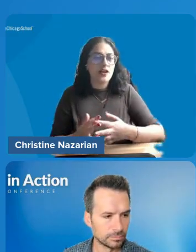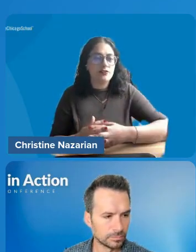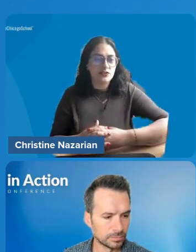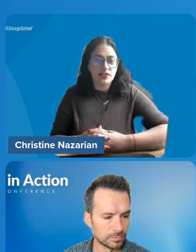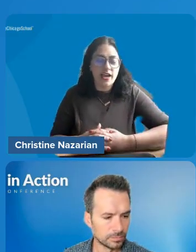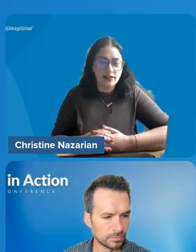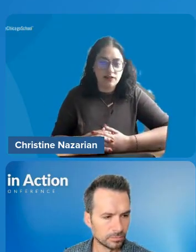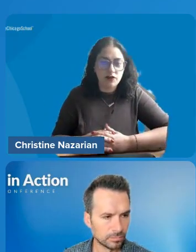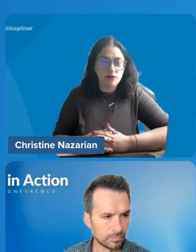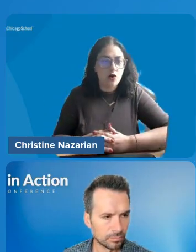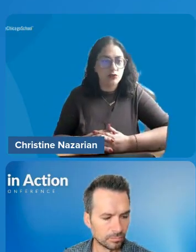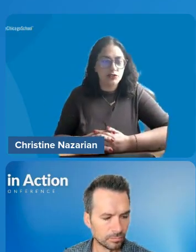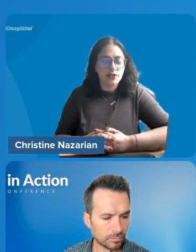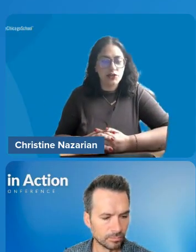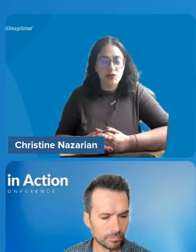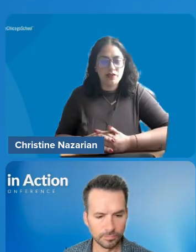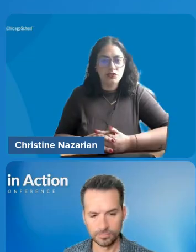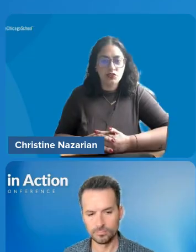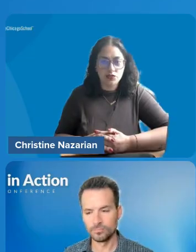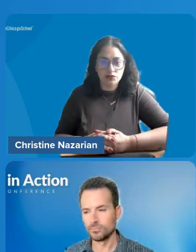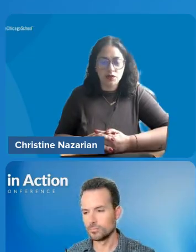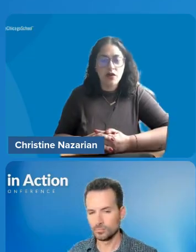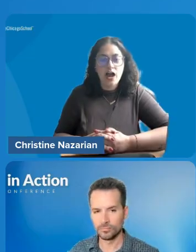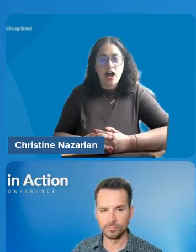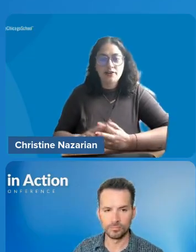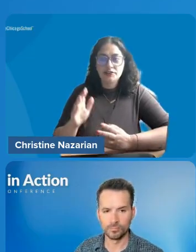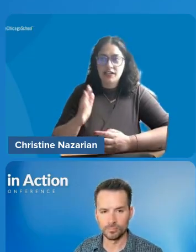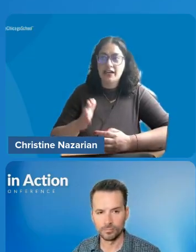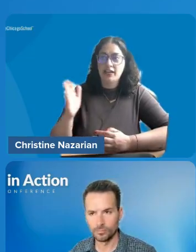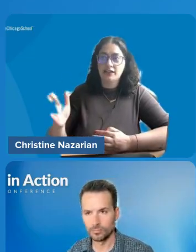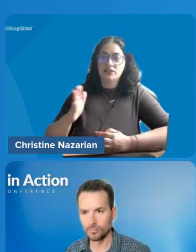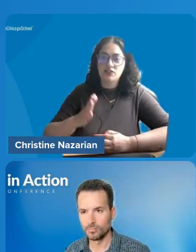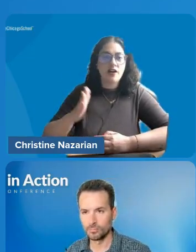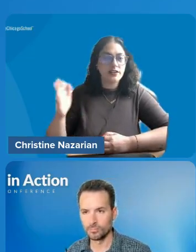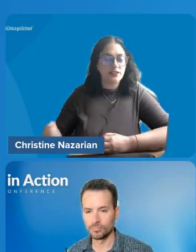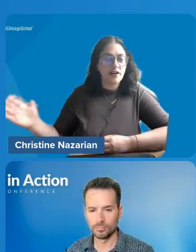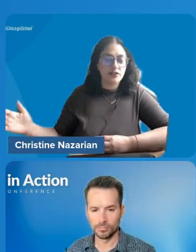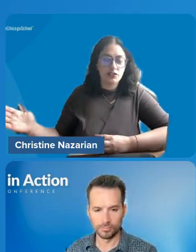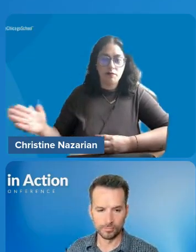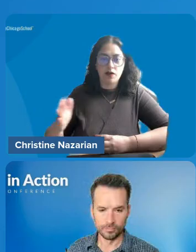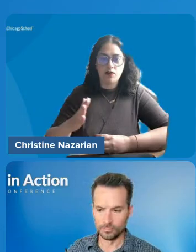understand of culture in humans too. So understanding it is not a stereotypical